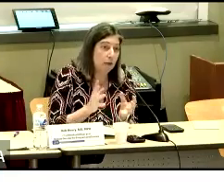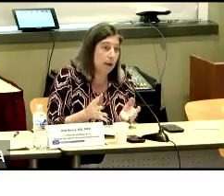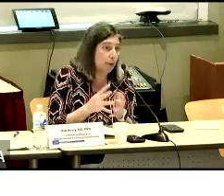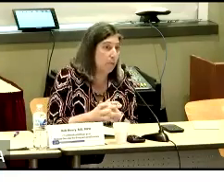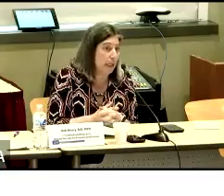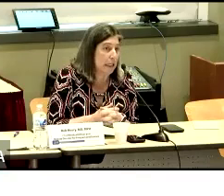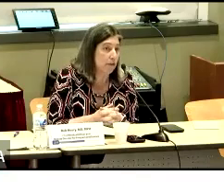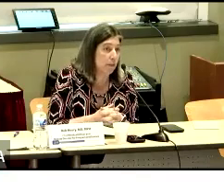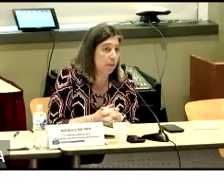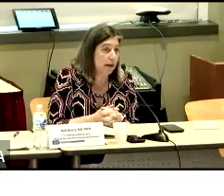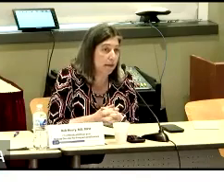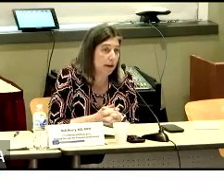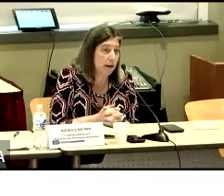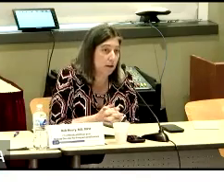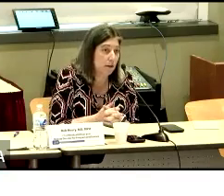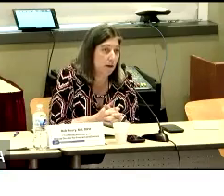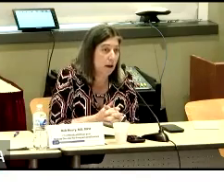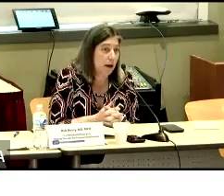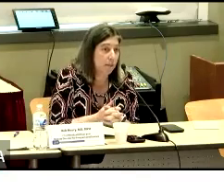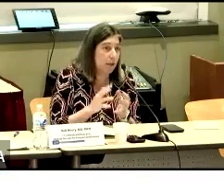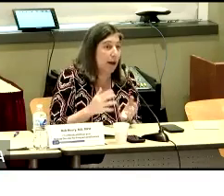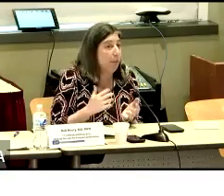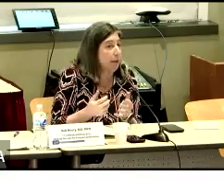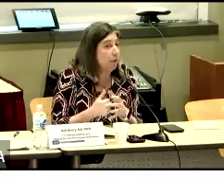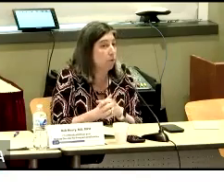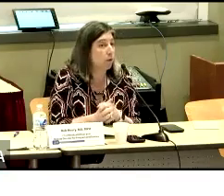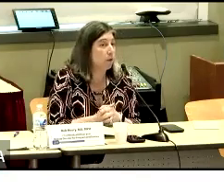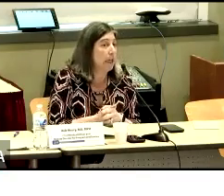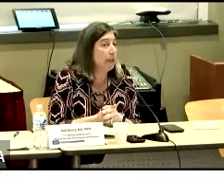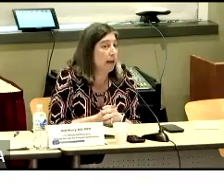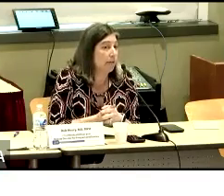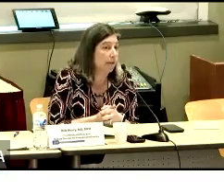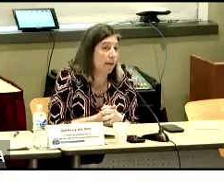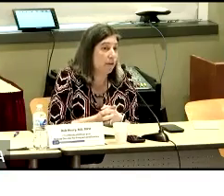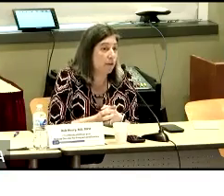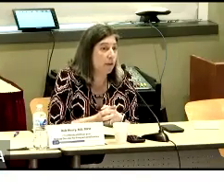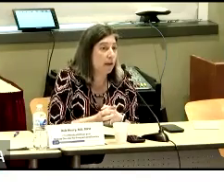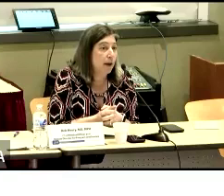as we get permanent leadership in place there, it'll really help lead a lot of these efforts.